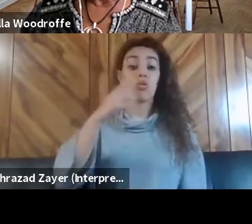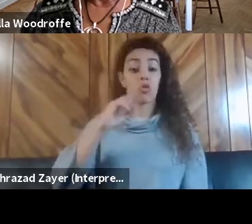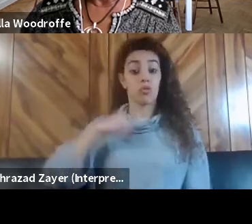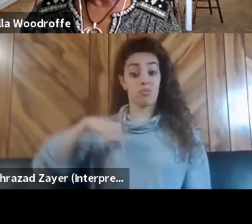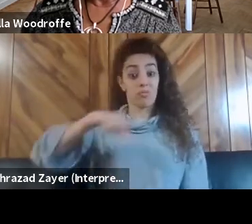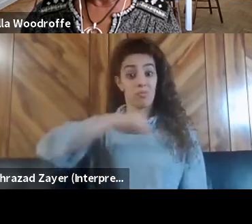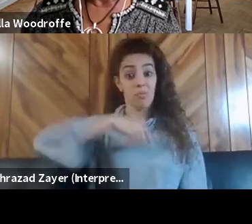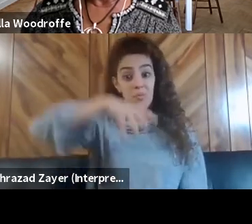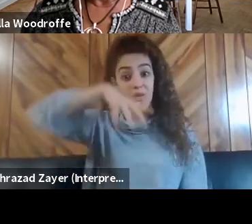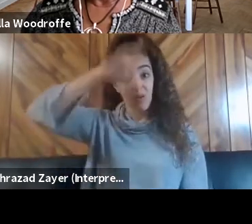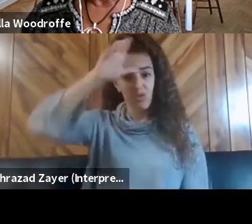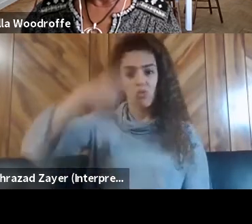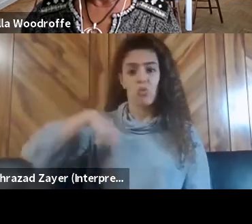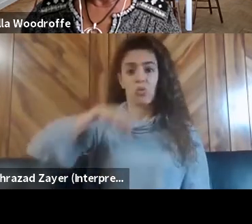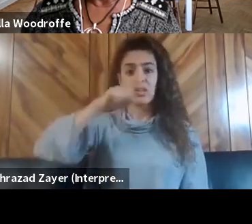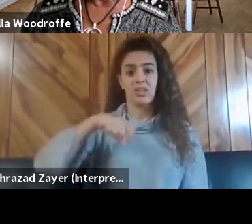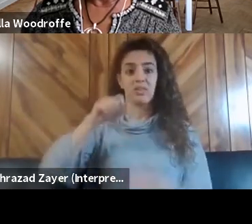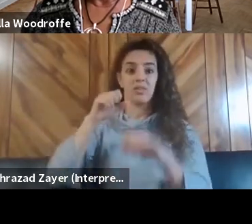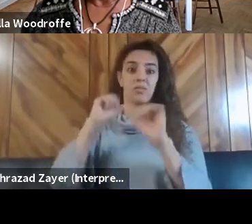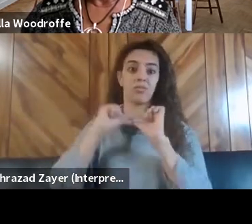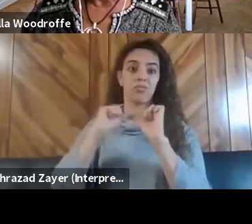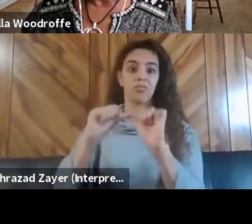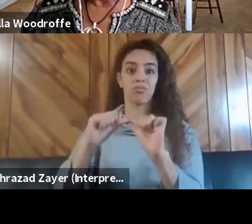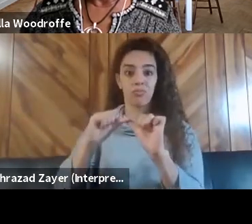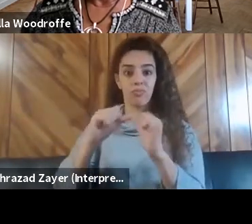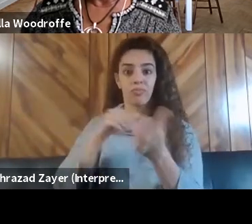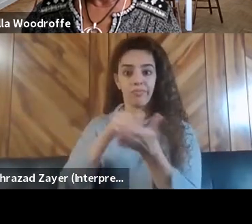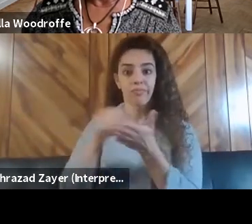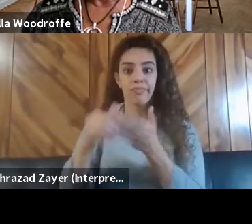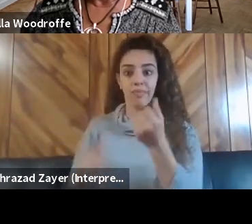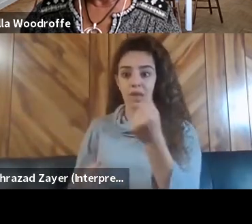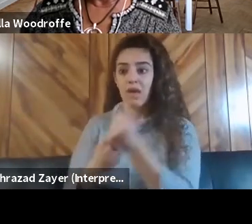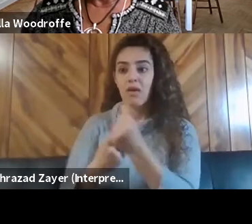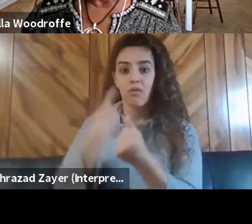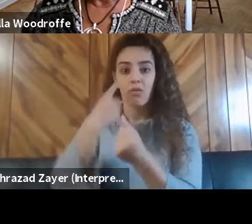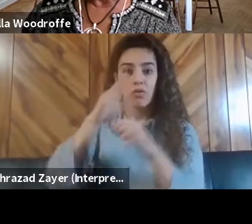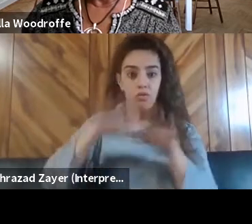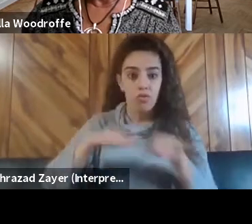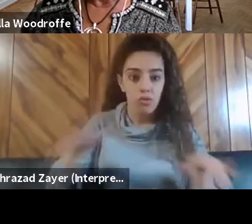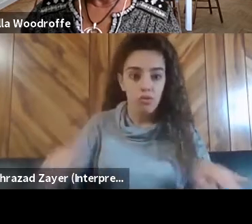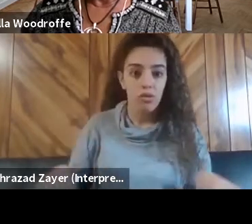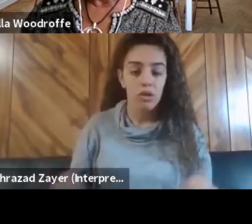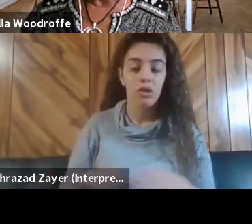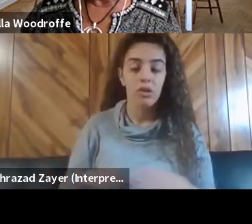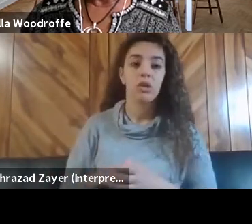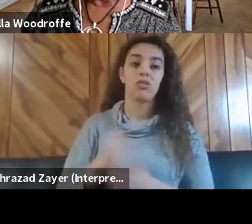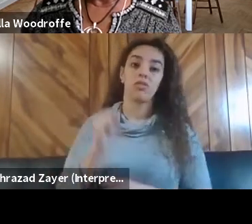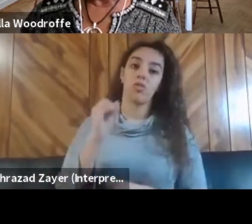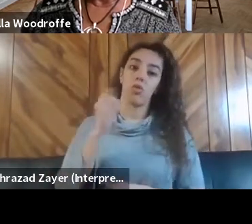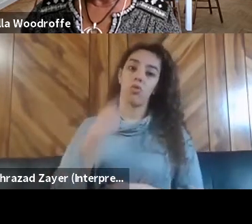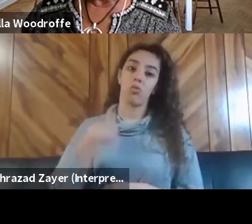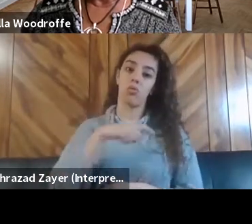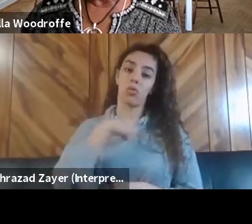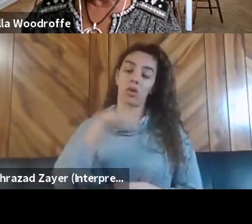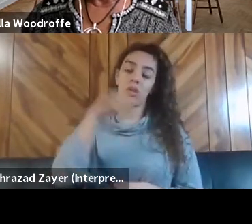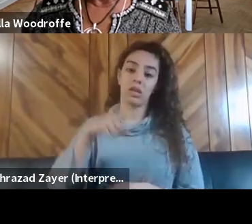be there and to get people to look at it and realize that and,